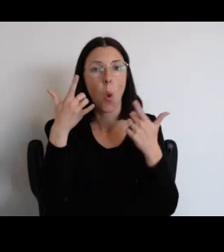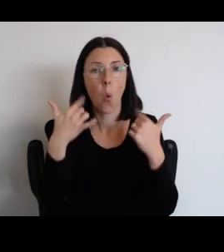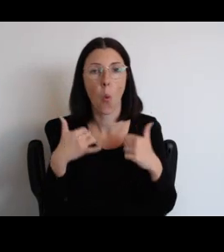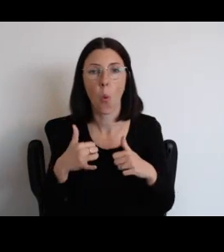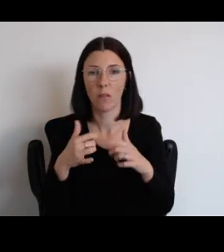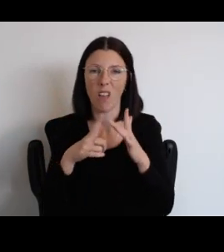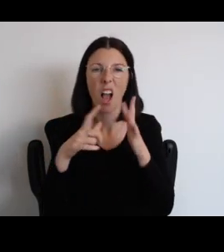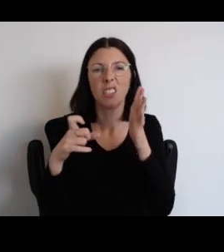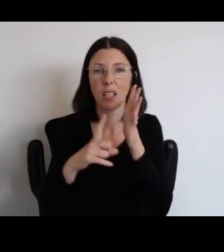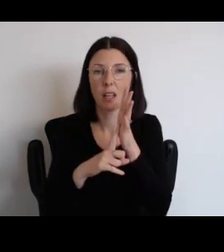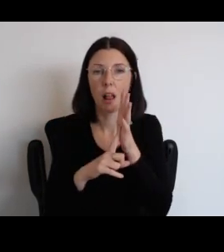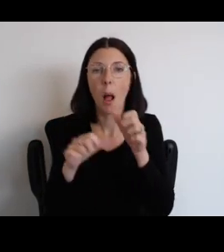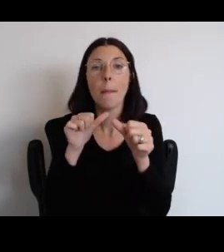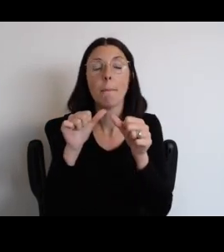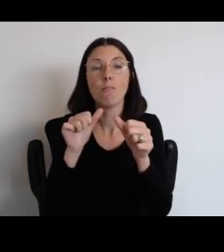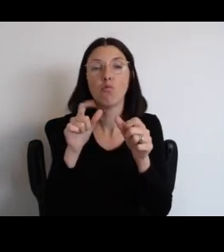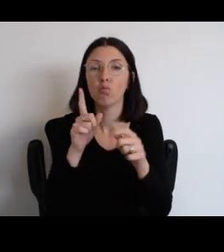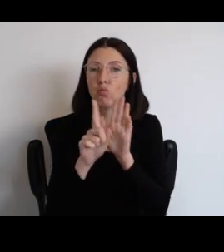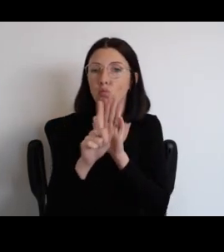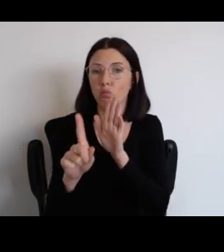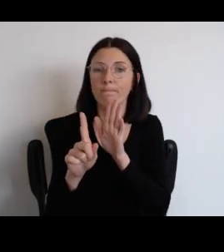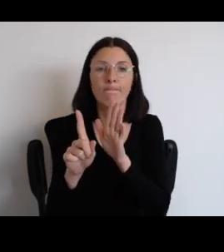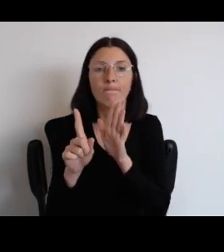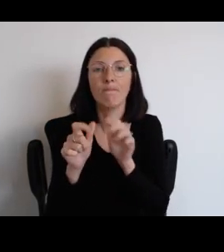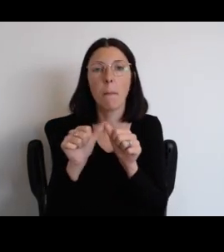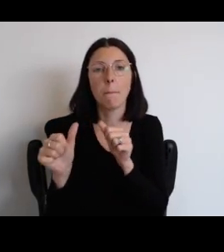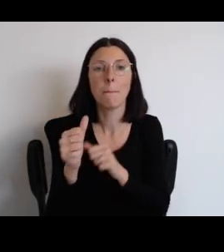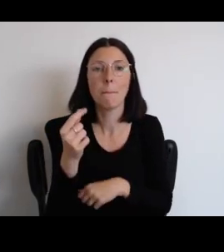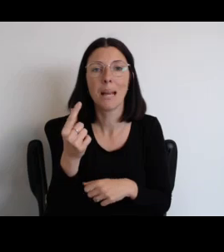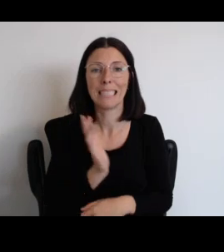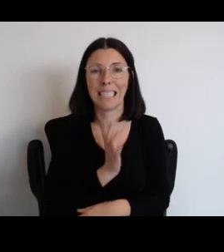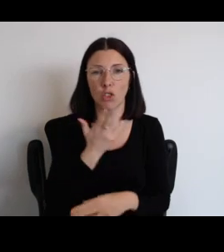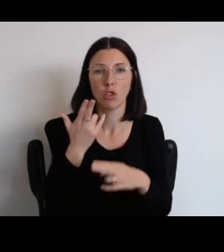courts it's it's got an analogous one in the child protection courts they're called separate